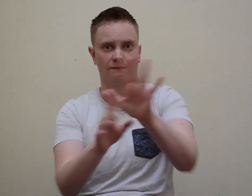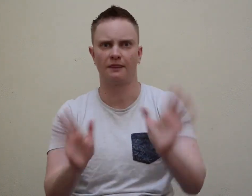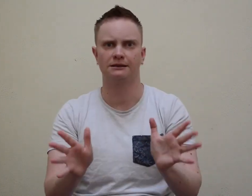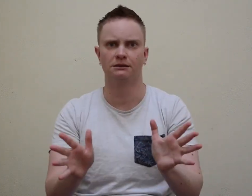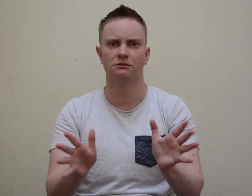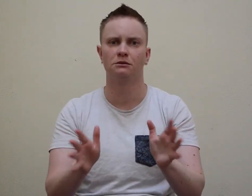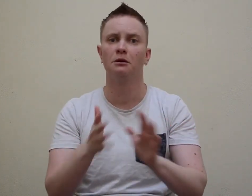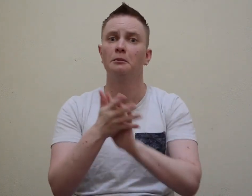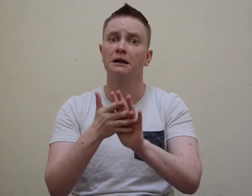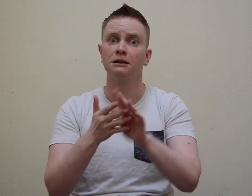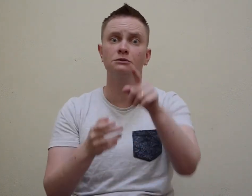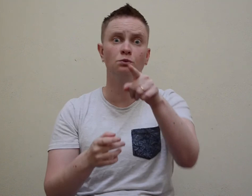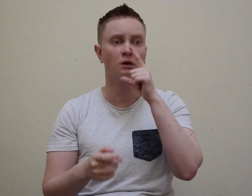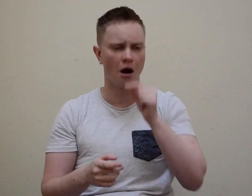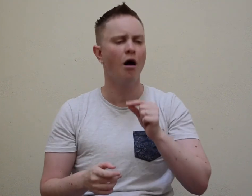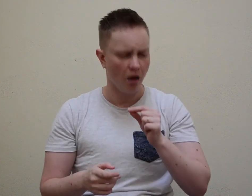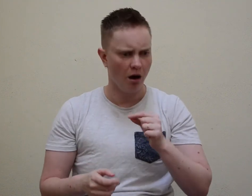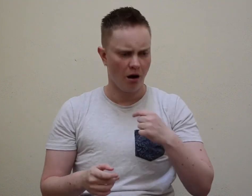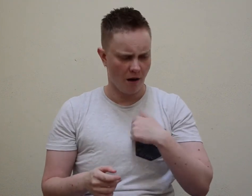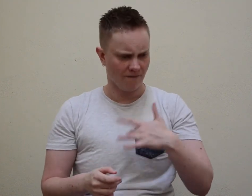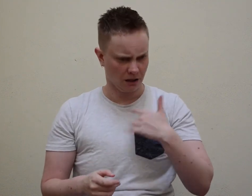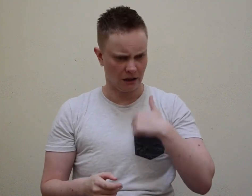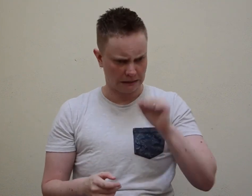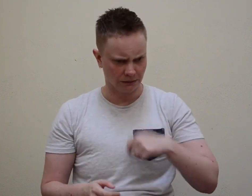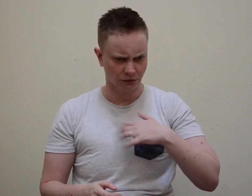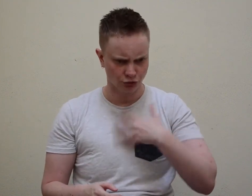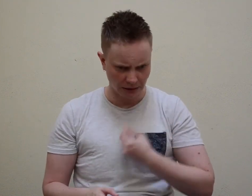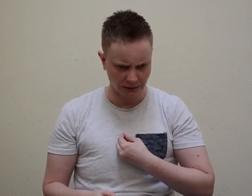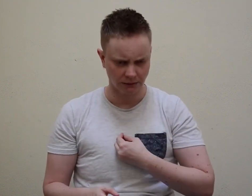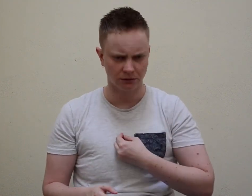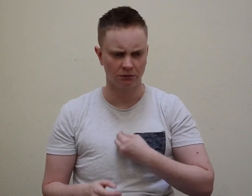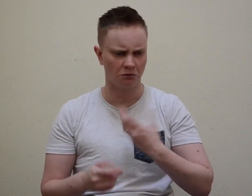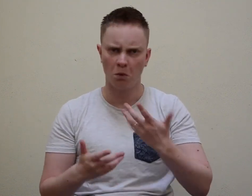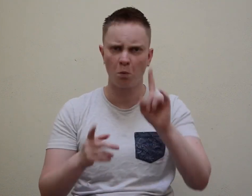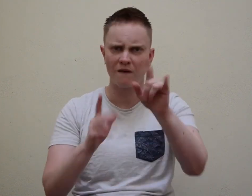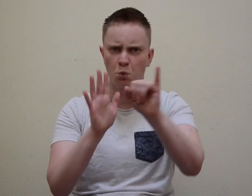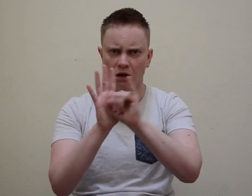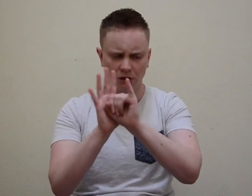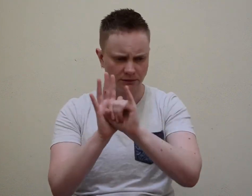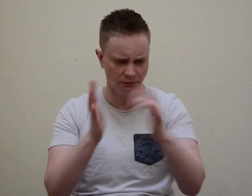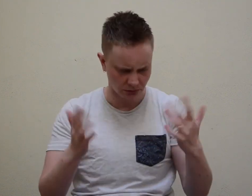just for you. So if you think I can transition, I'm transgender,